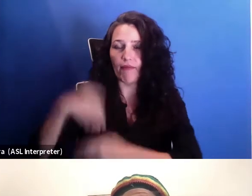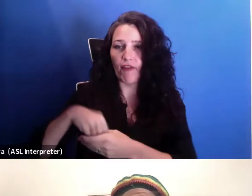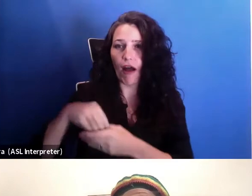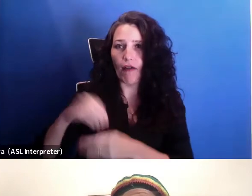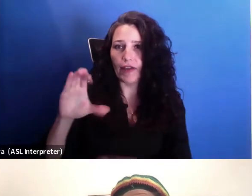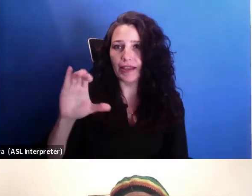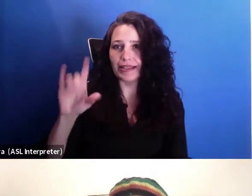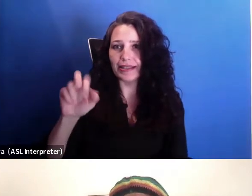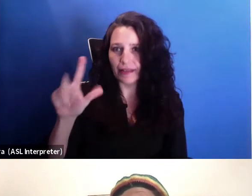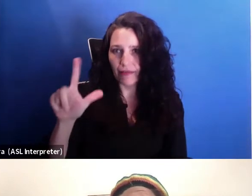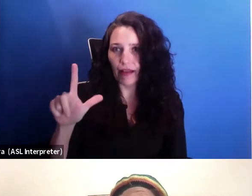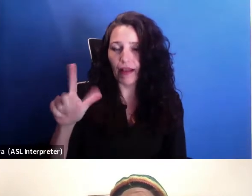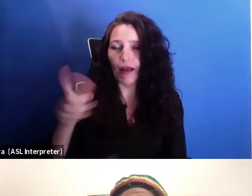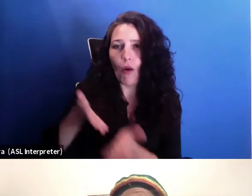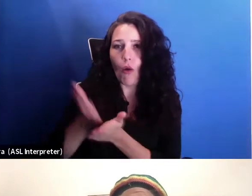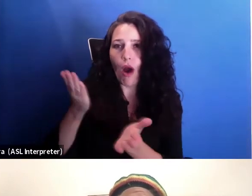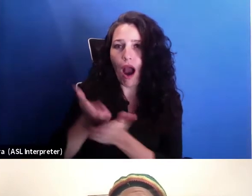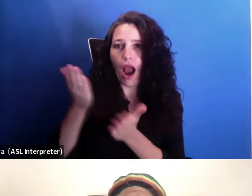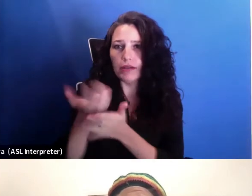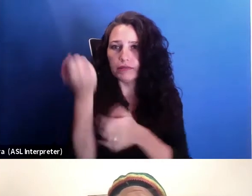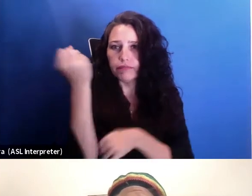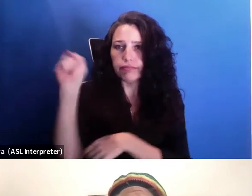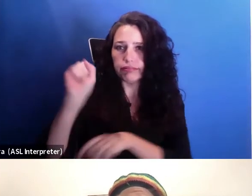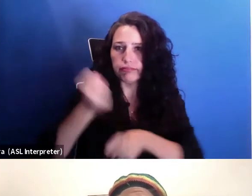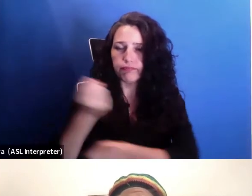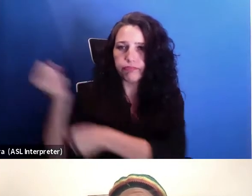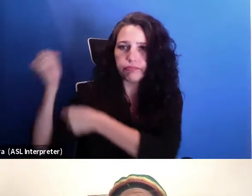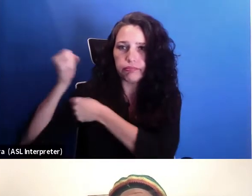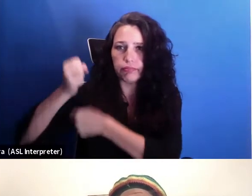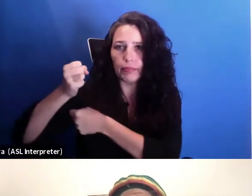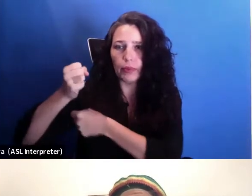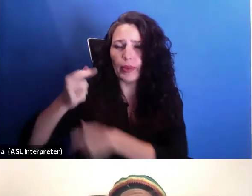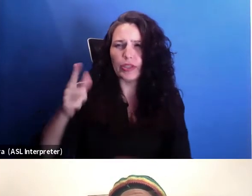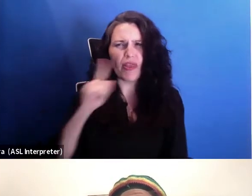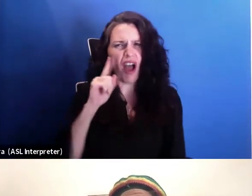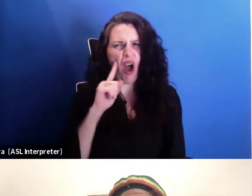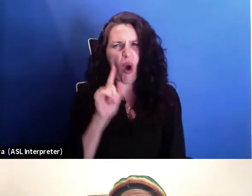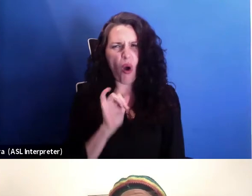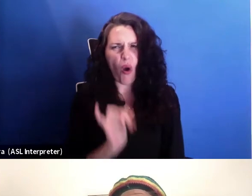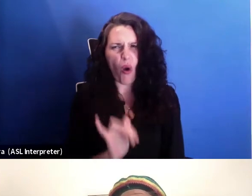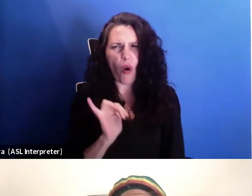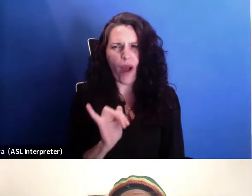seemed like it could be a really really intriguing documentary, but the more I thought about it,